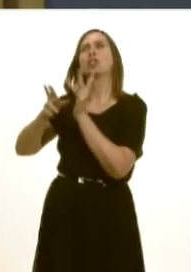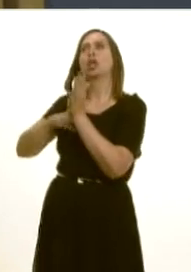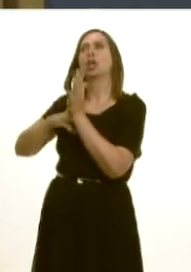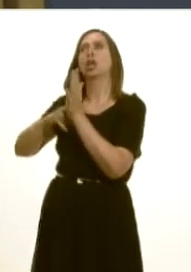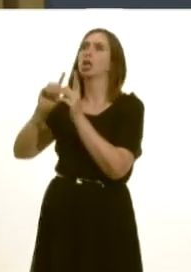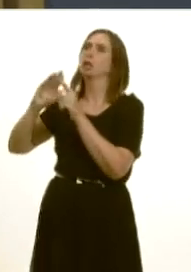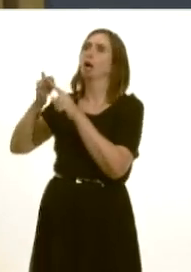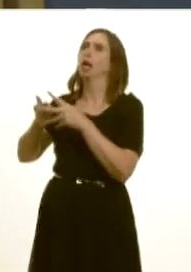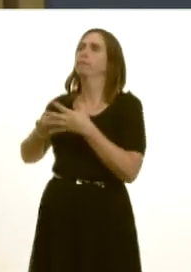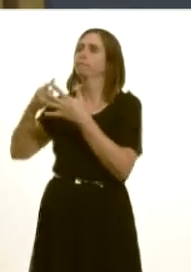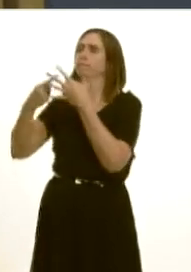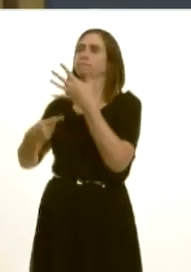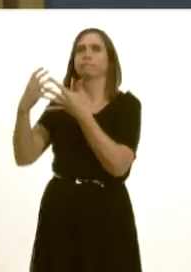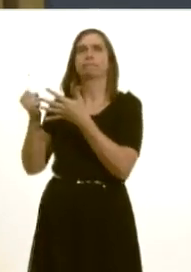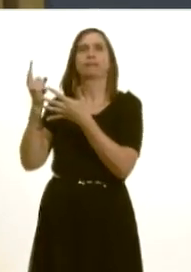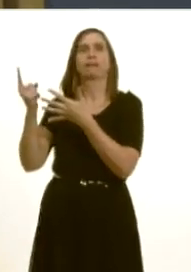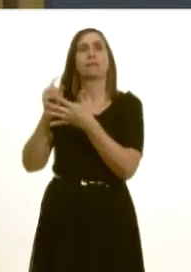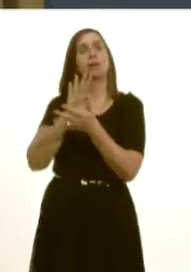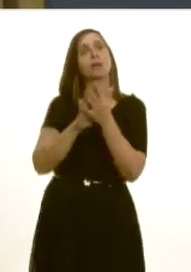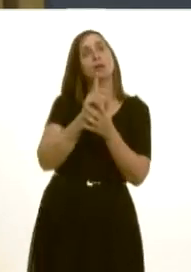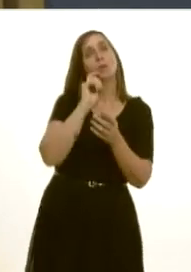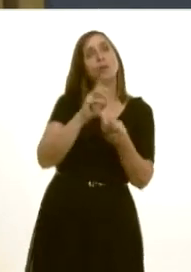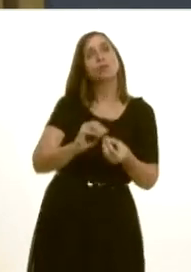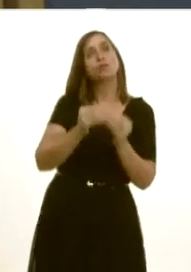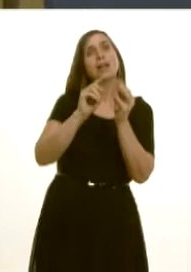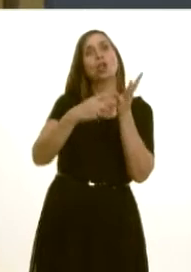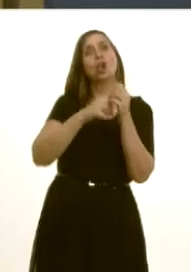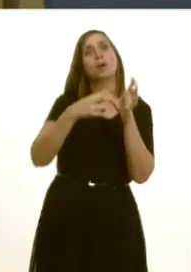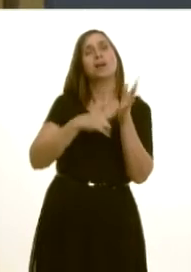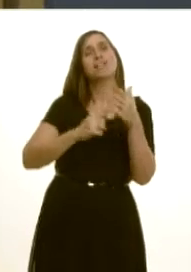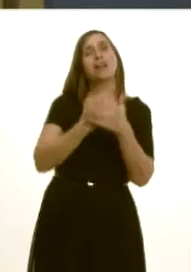Would that include the possibility of creating an urban development corporation in order